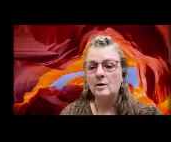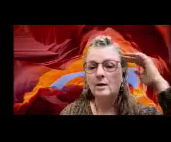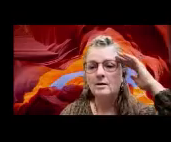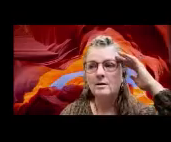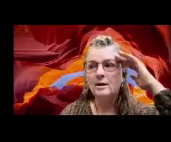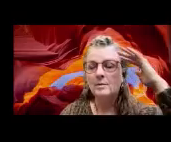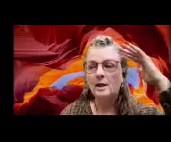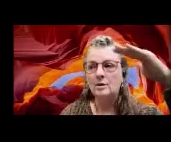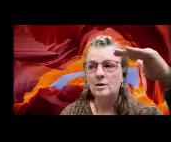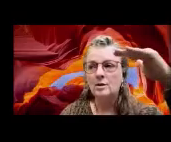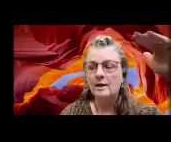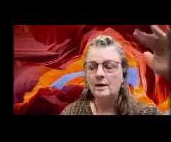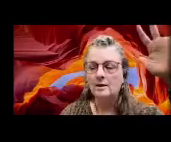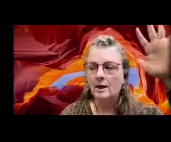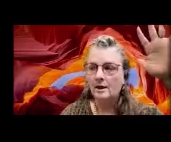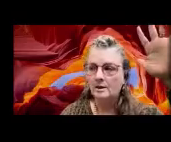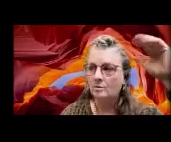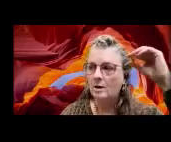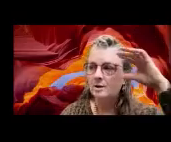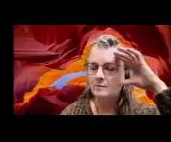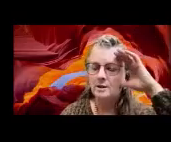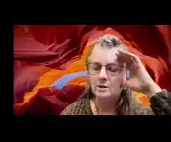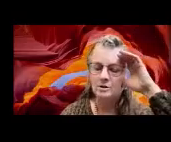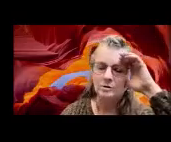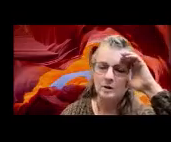well, and it may look like on casual observation, you're doing